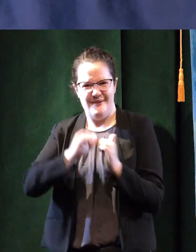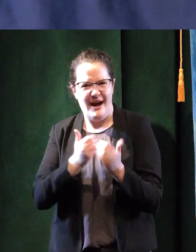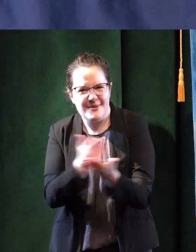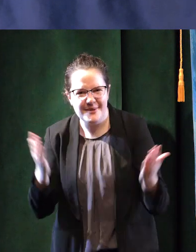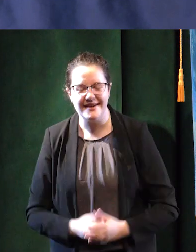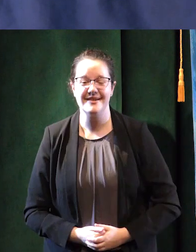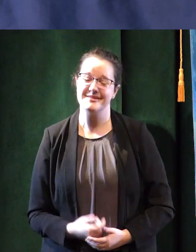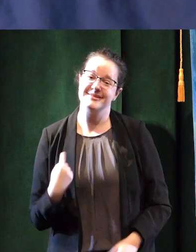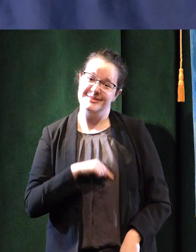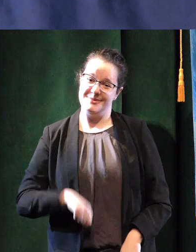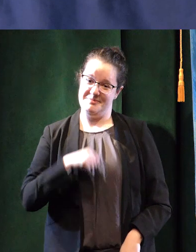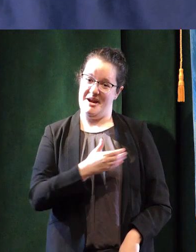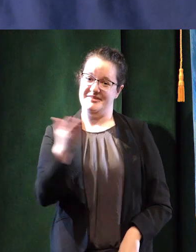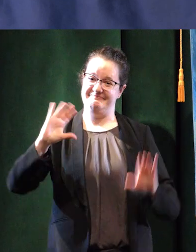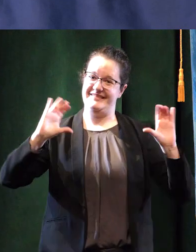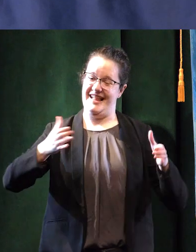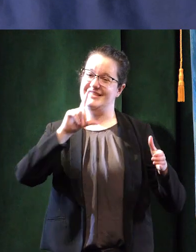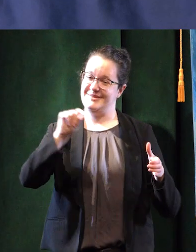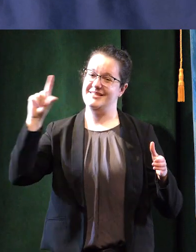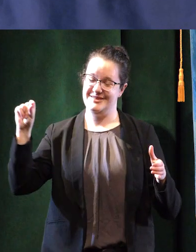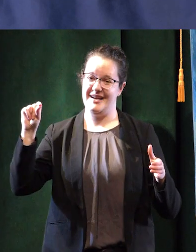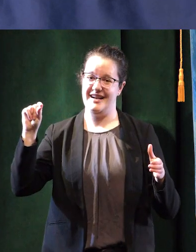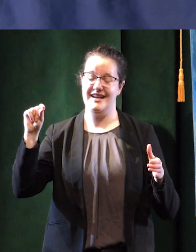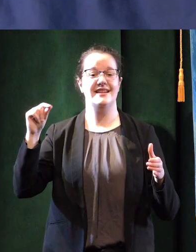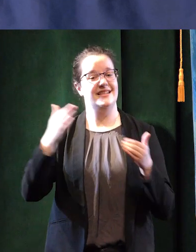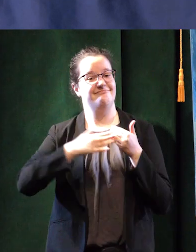proud of you class of 2020 and as you face the challenge throughout your life